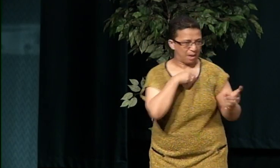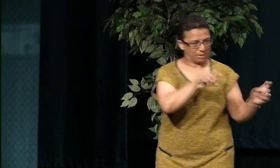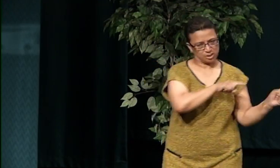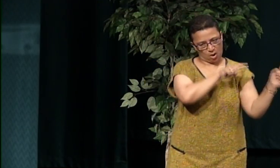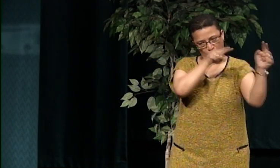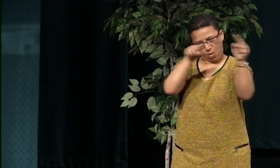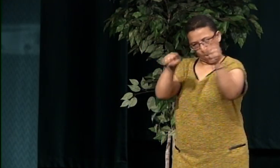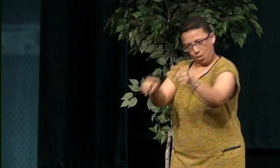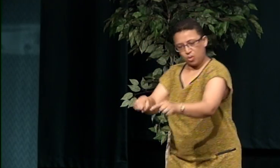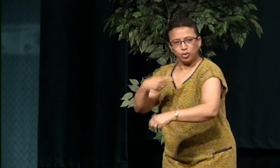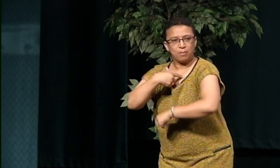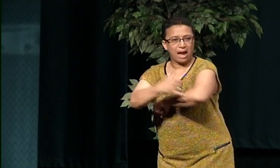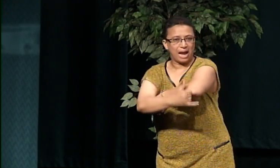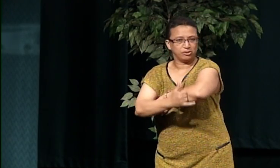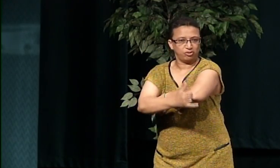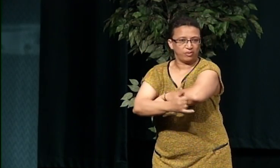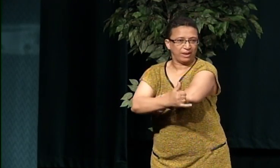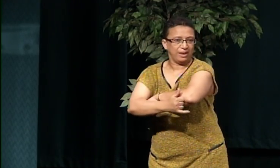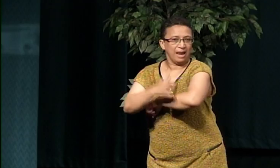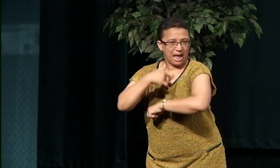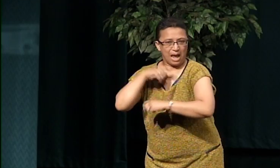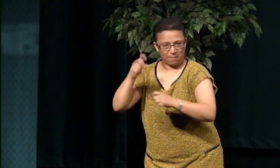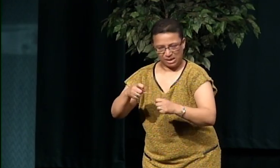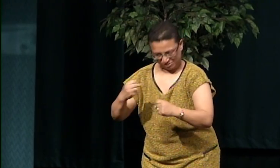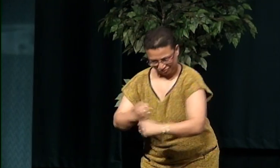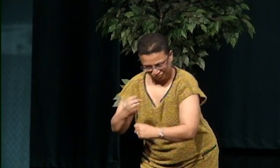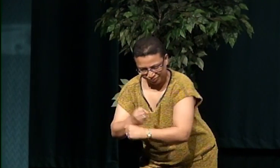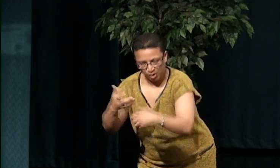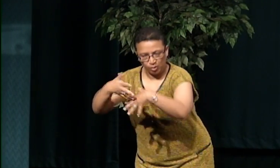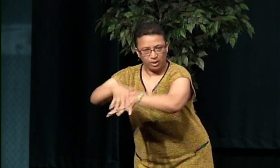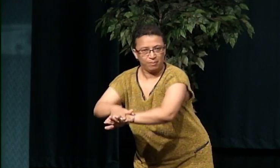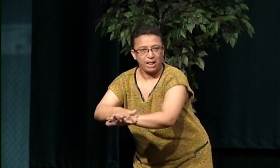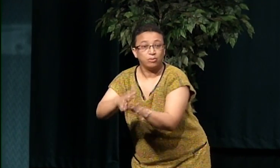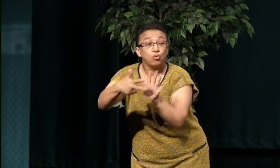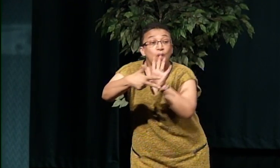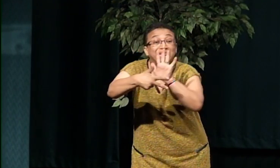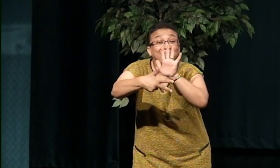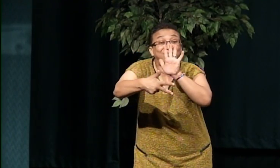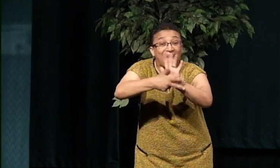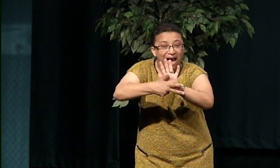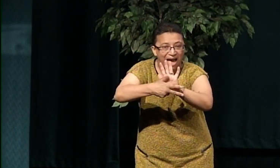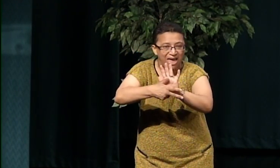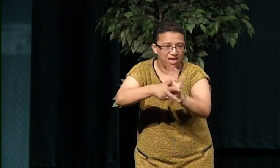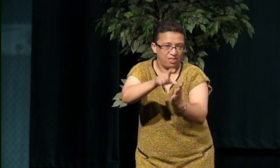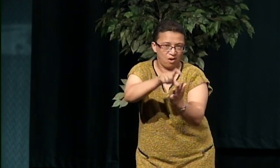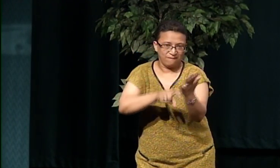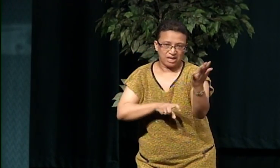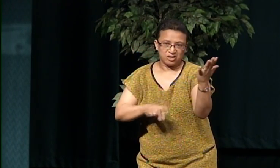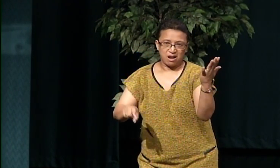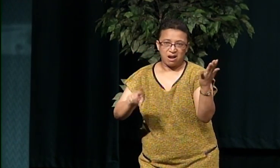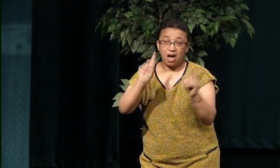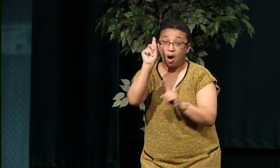It doesn't really give power to these documents. So I go back to my country to implement it.